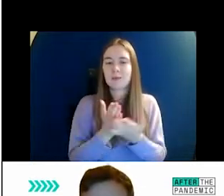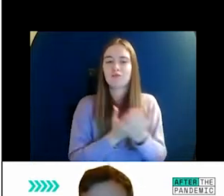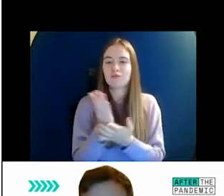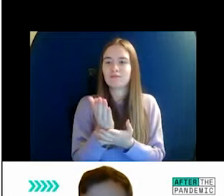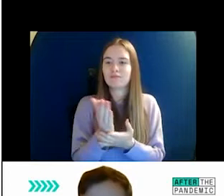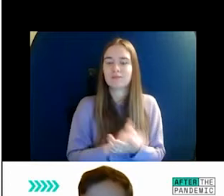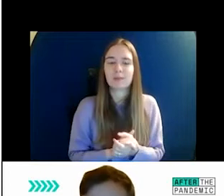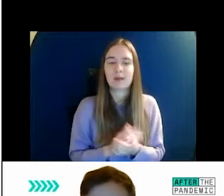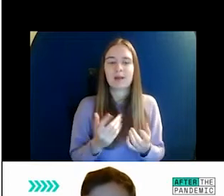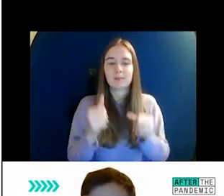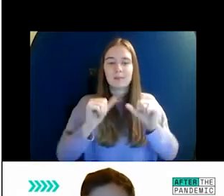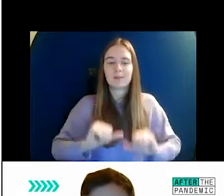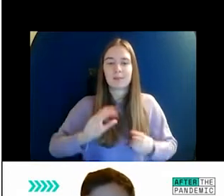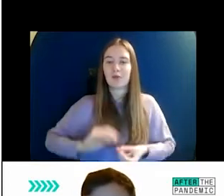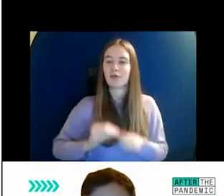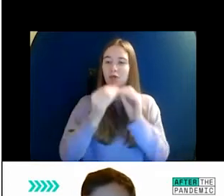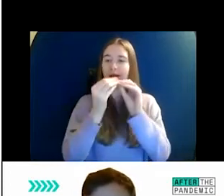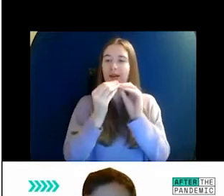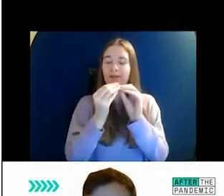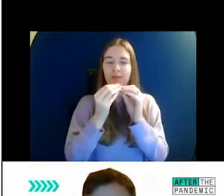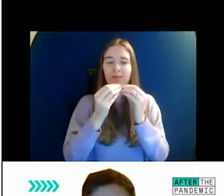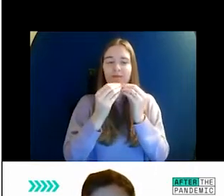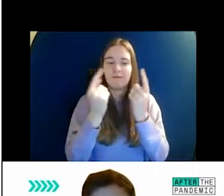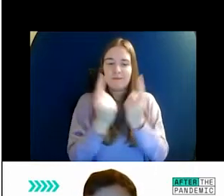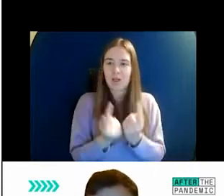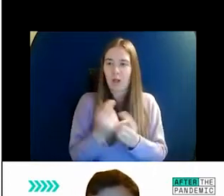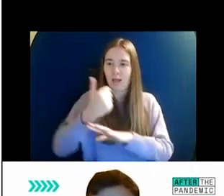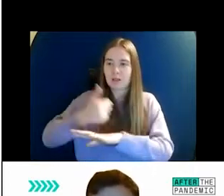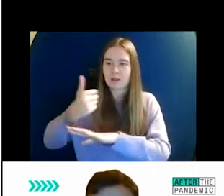And then how we create either physical installations or digital experiences